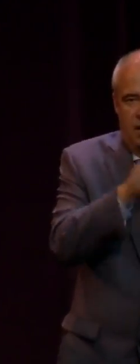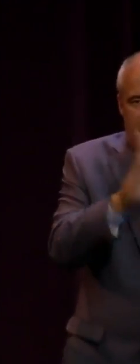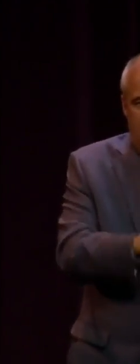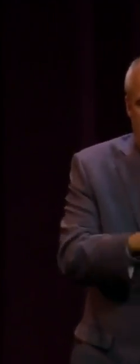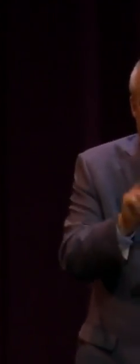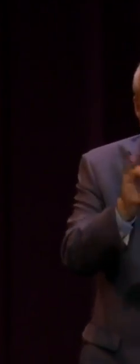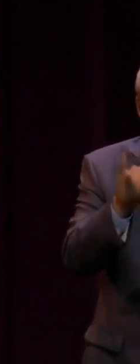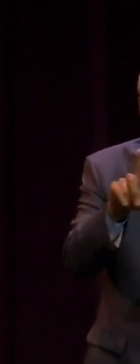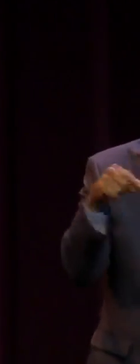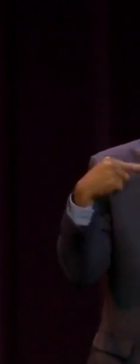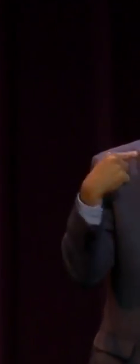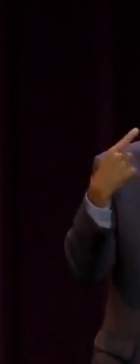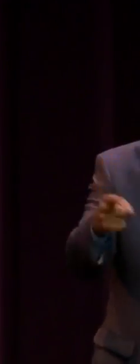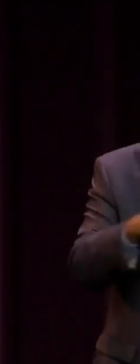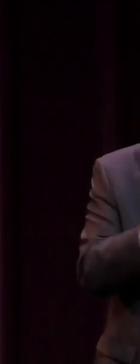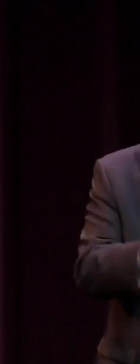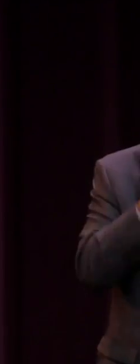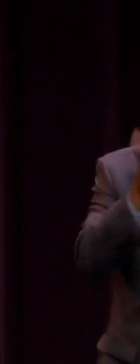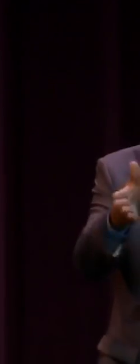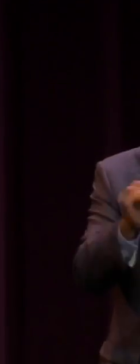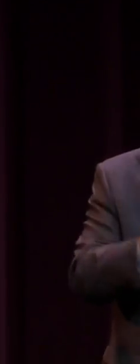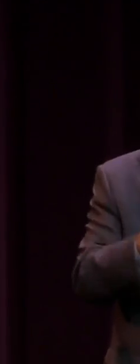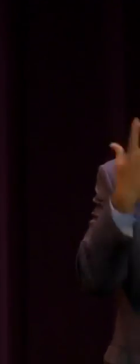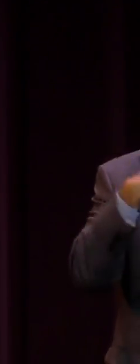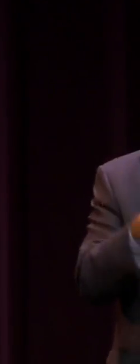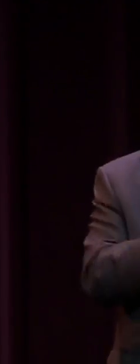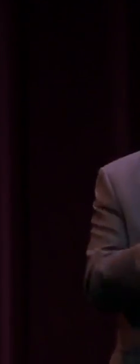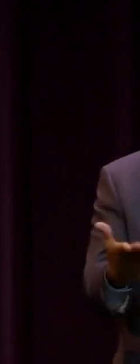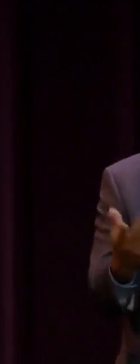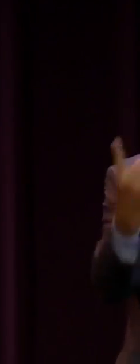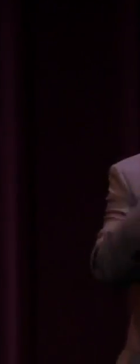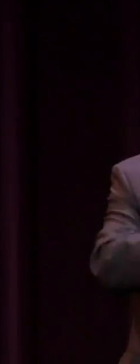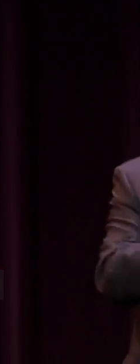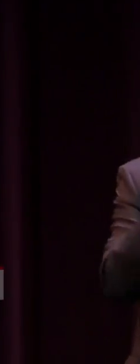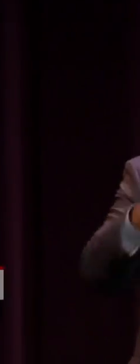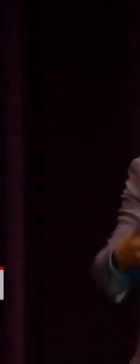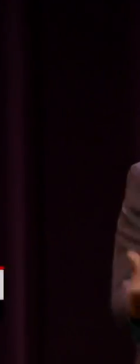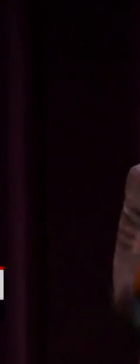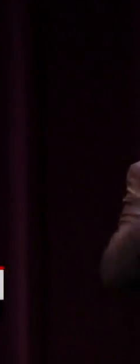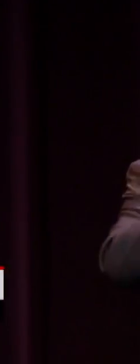AND THAT'S WHY WE'RE HERE TODAY. WHAT YOU ALL ARE PART OF TODAY